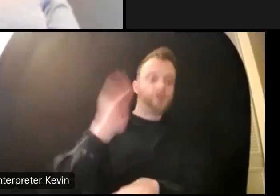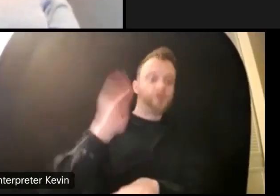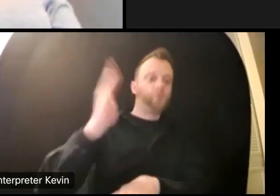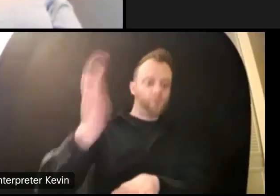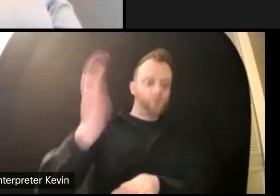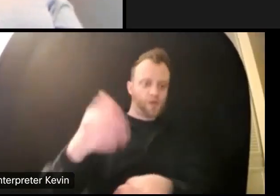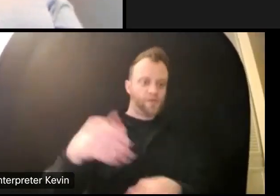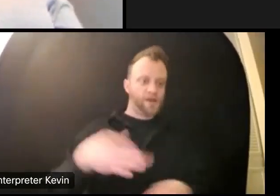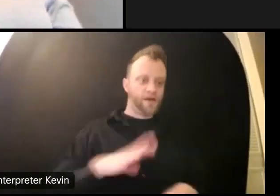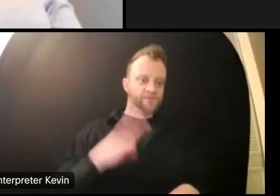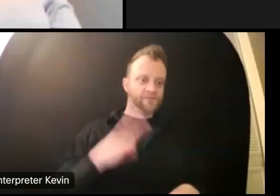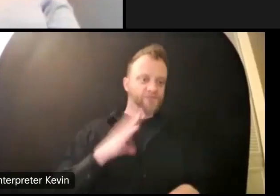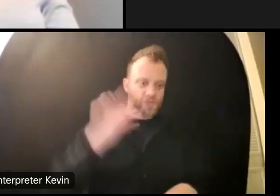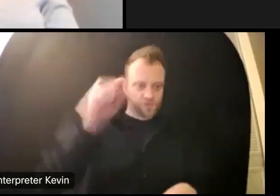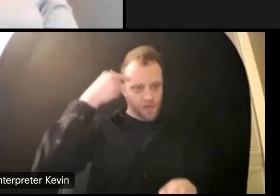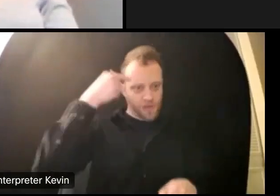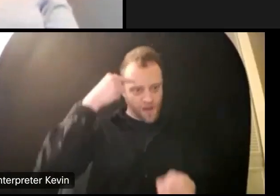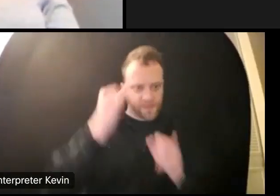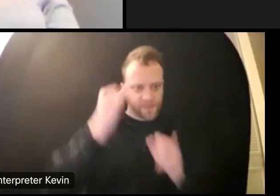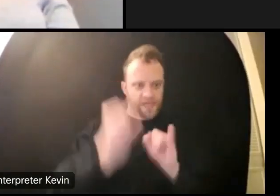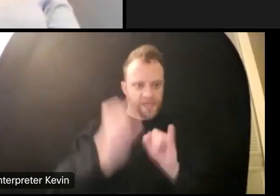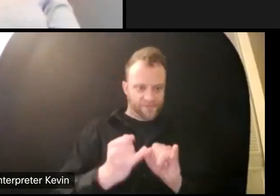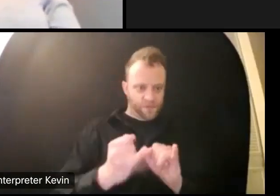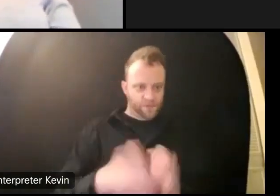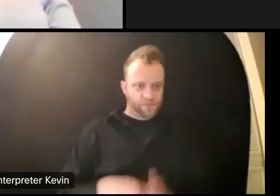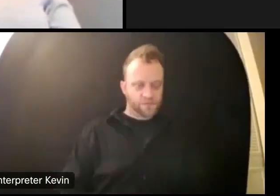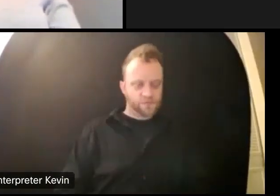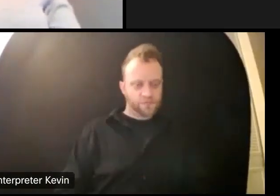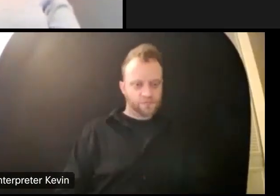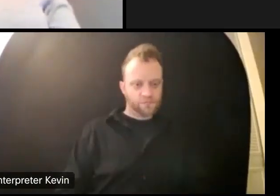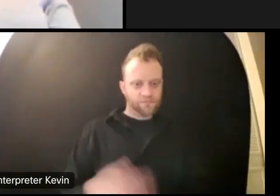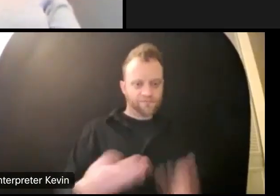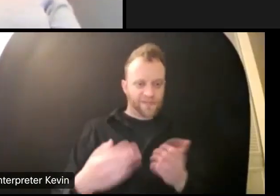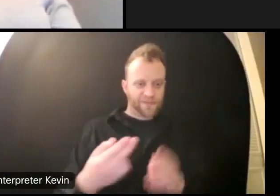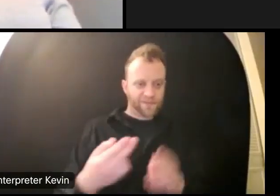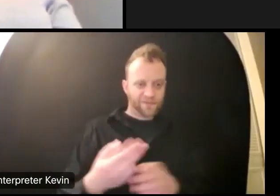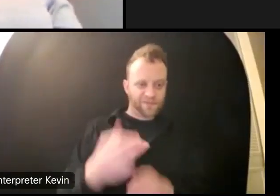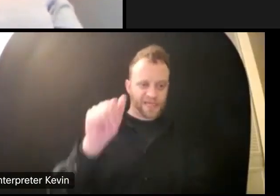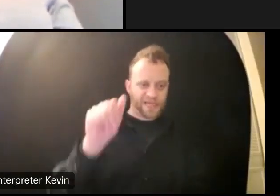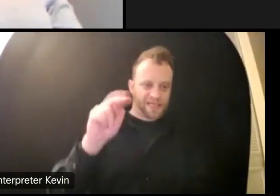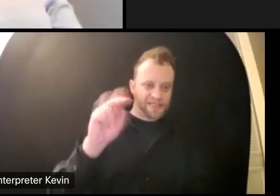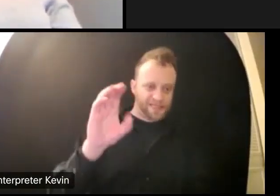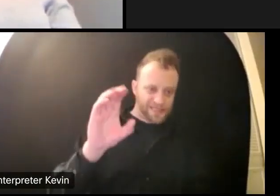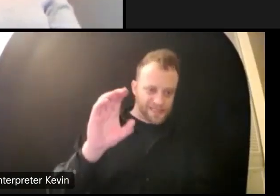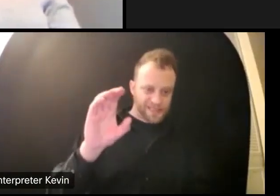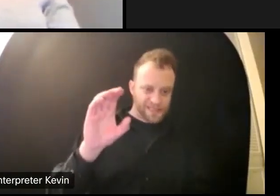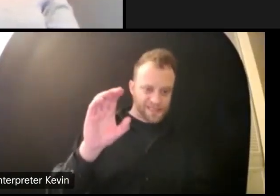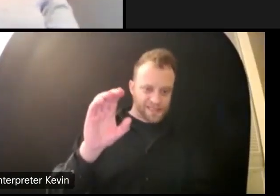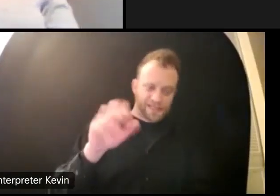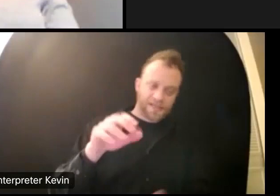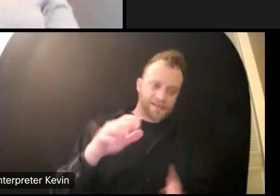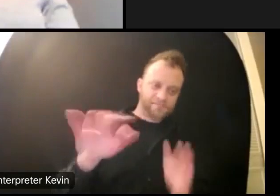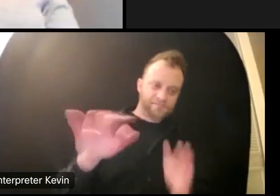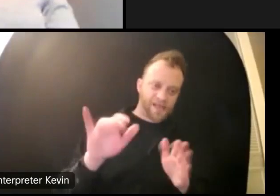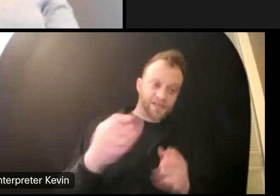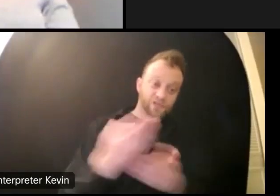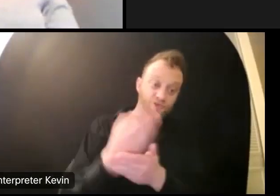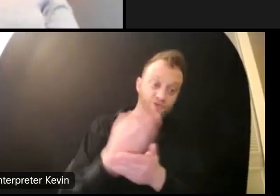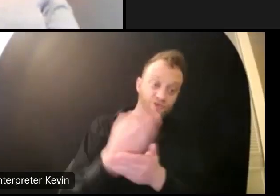you may be assuming ANC that doesn't as never existed before like 8F01 or a 3A01 ...